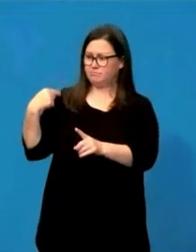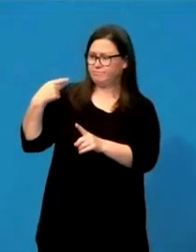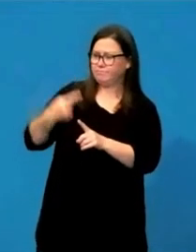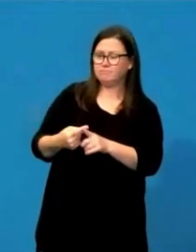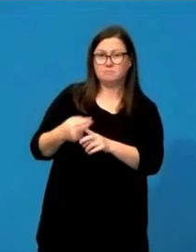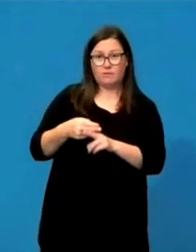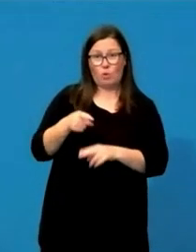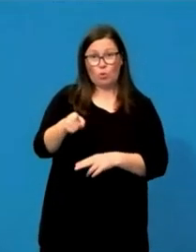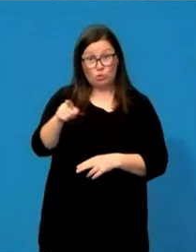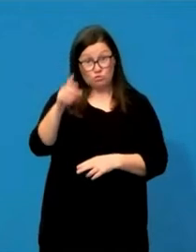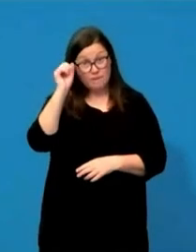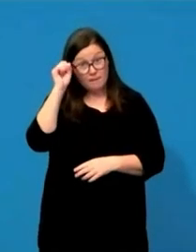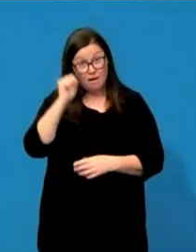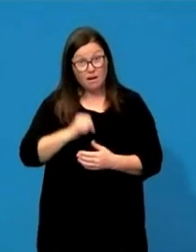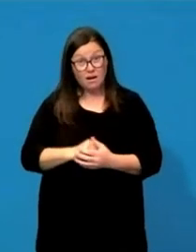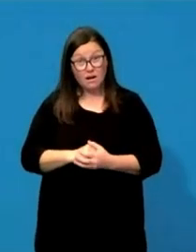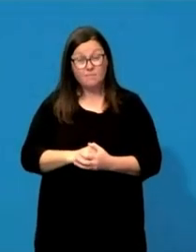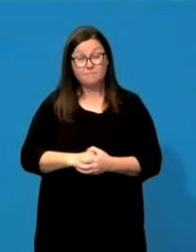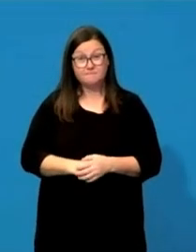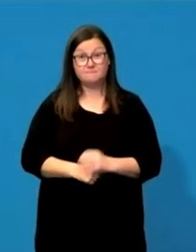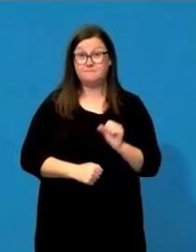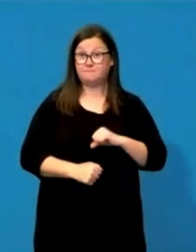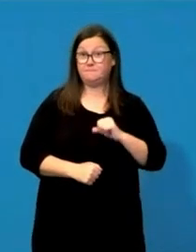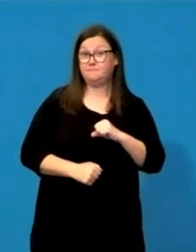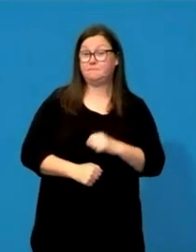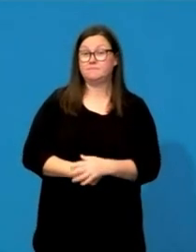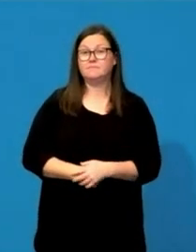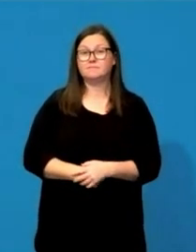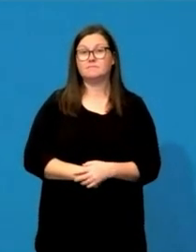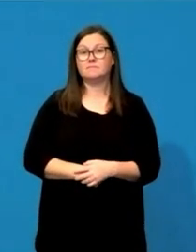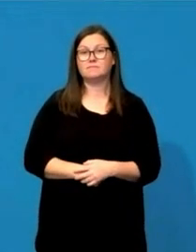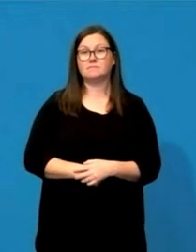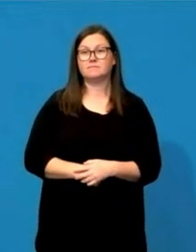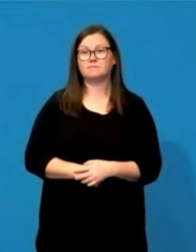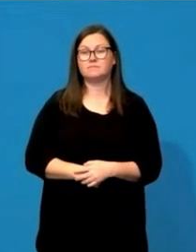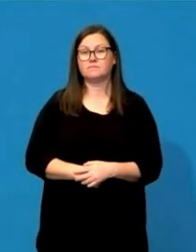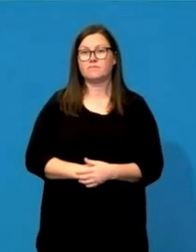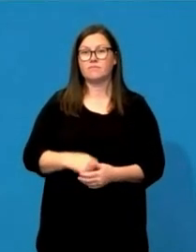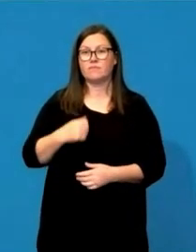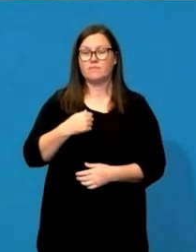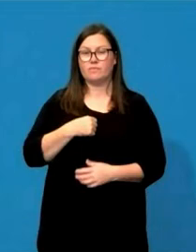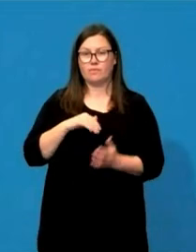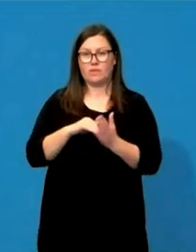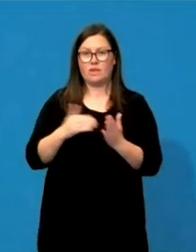Yes. I will ask the operator to play the recording of our conversation.